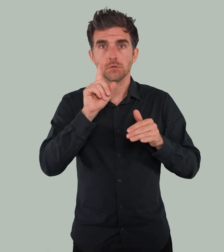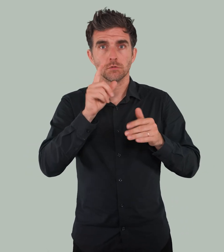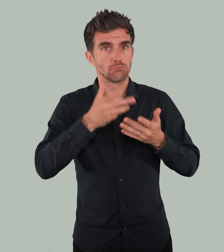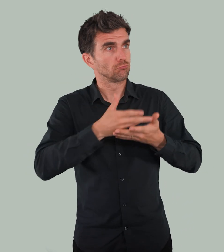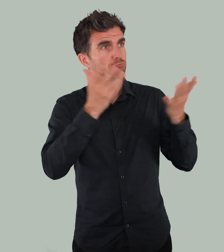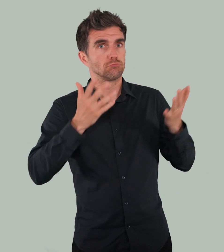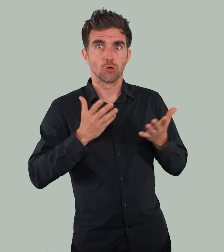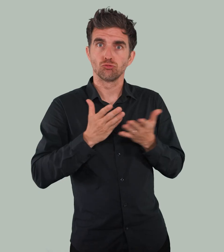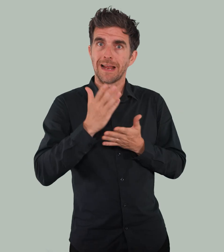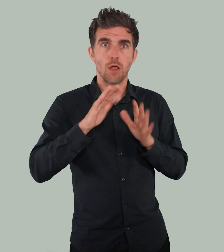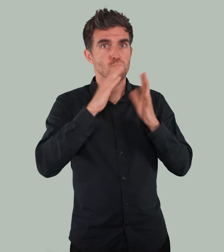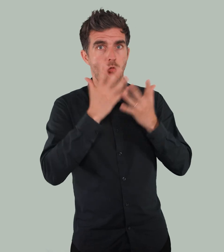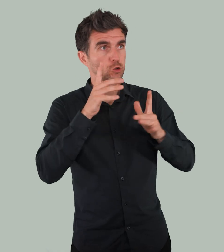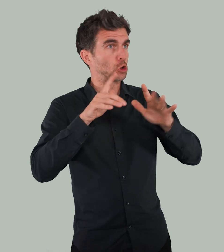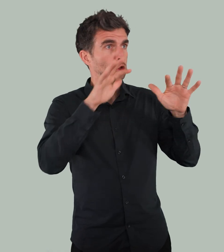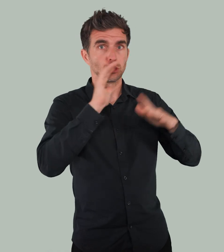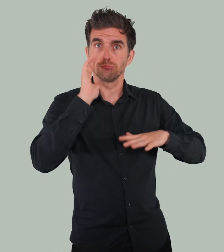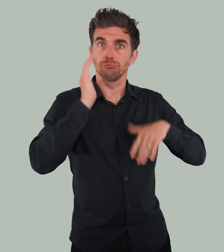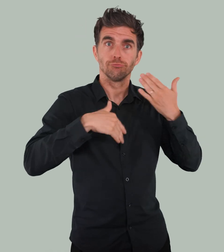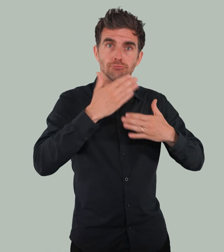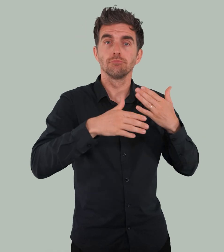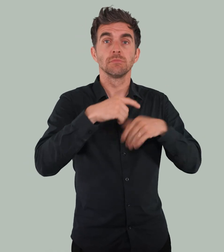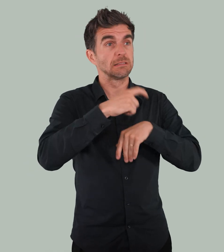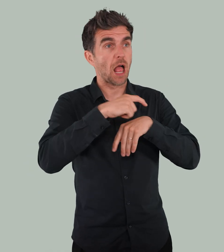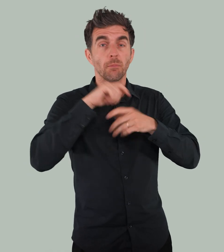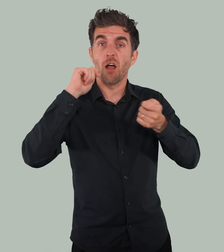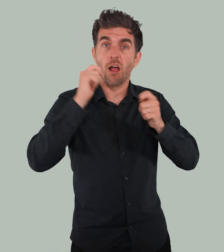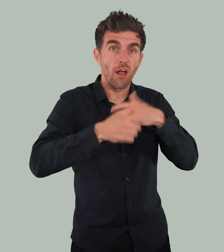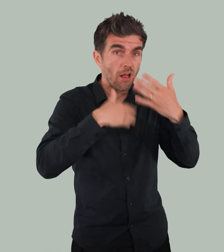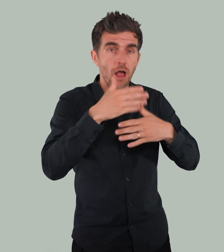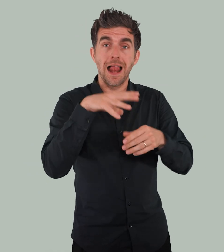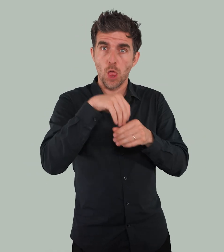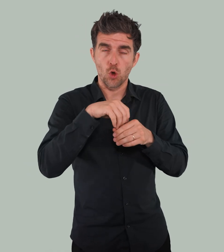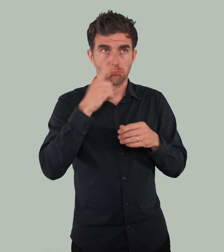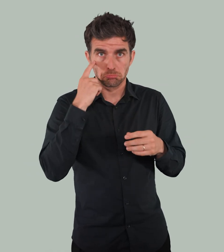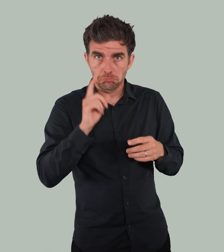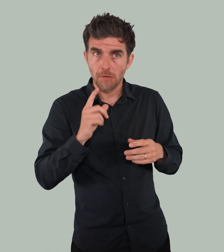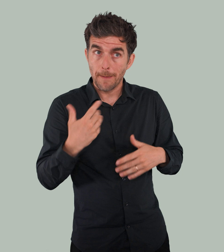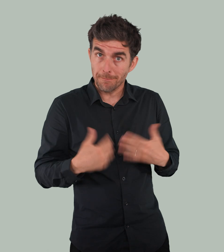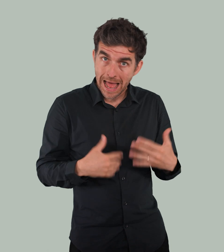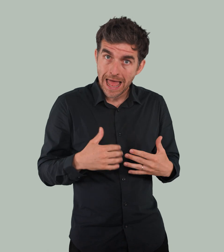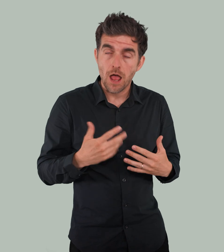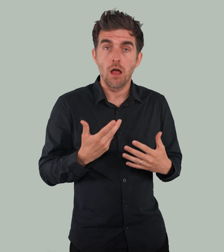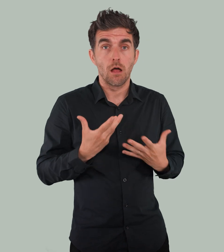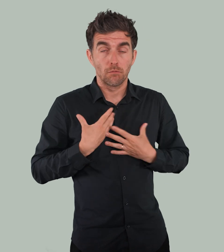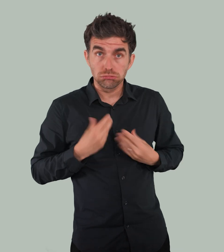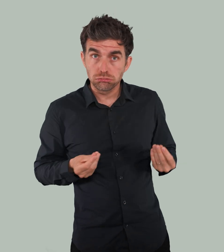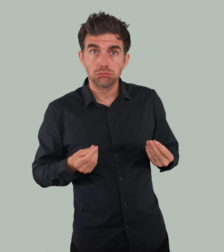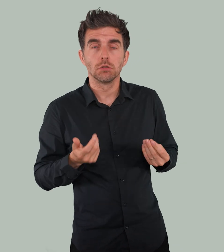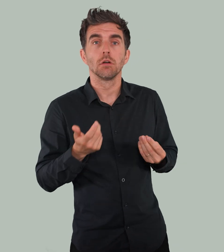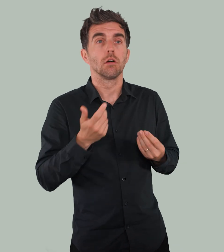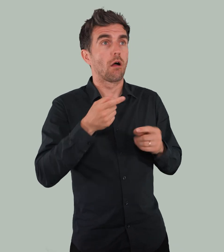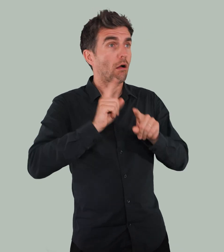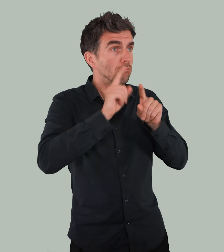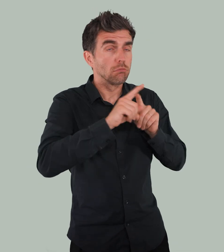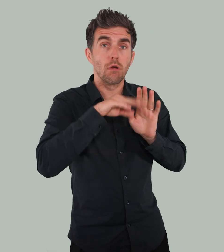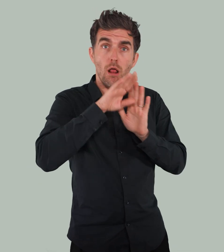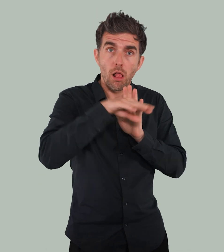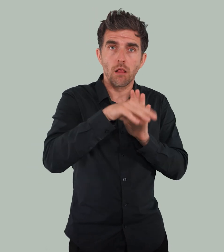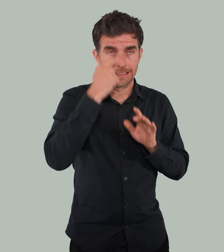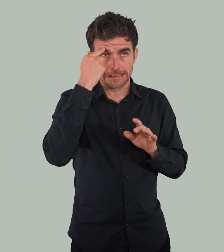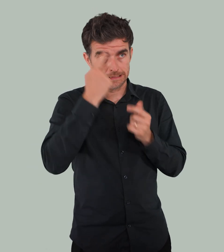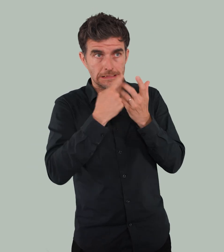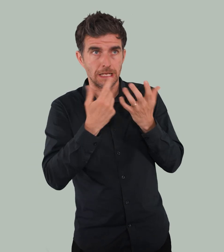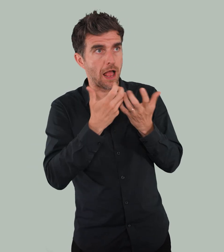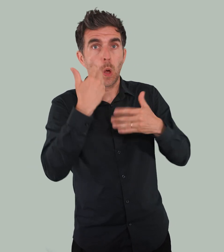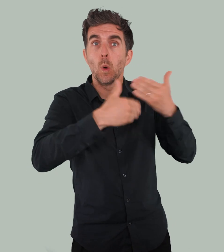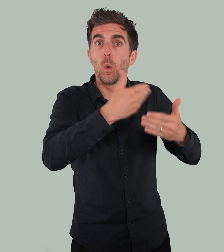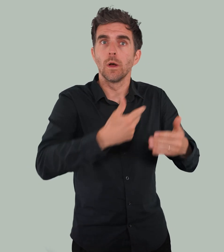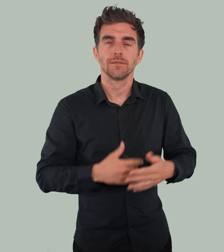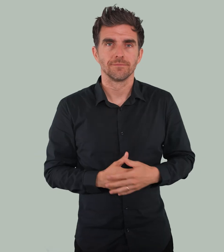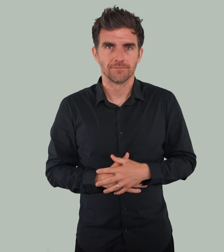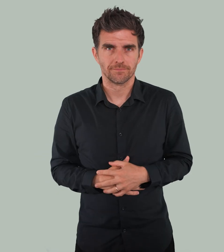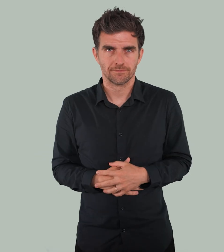real-world functioning over time, including the impact of pain, fatigue, and variability.